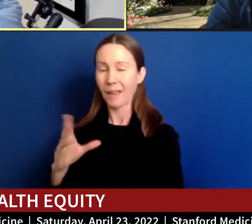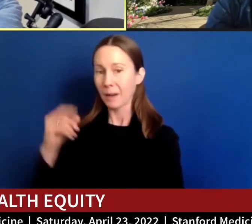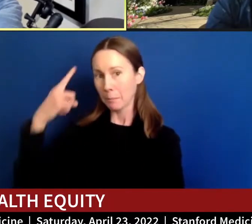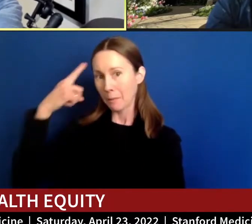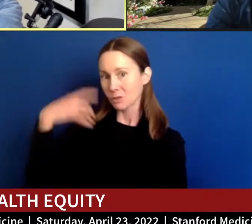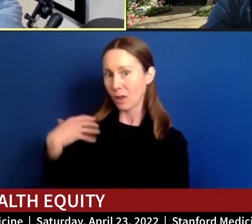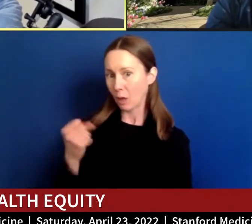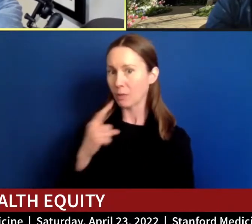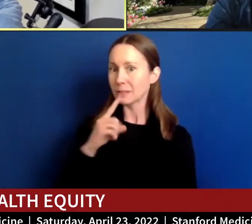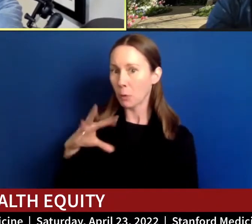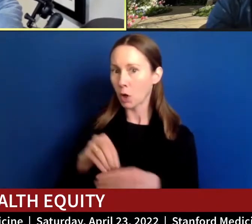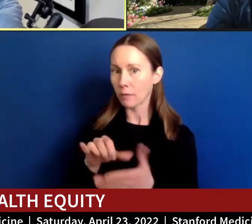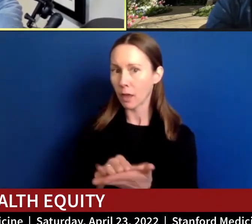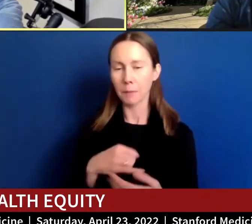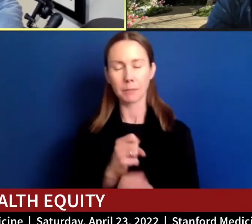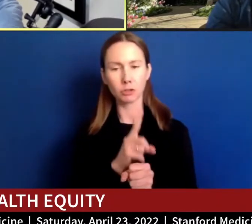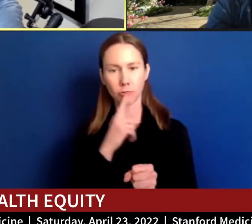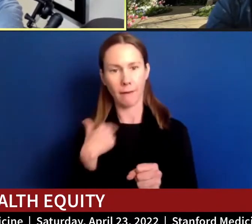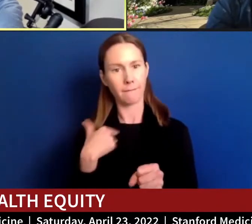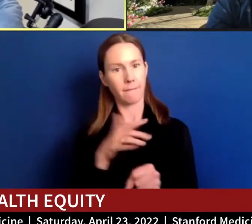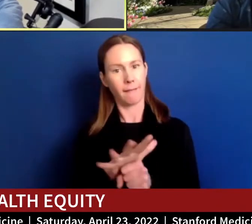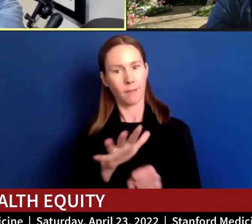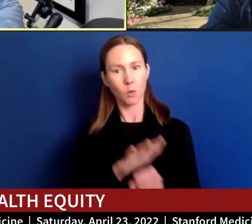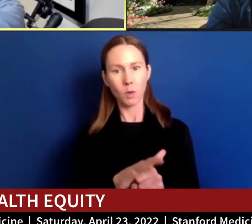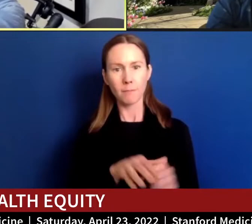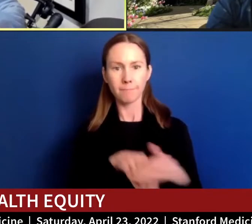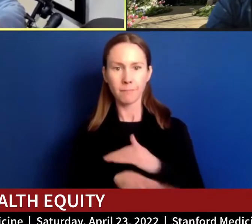there's adequate mental health services that are being provided. One of the things that